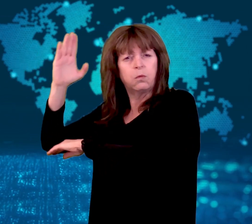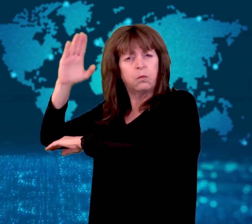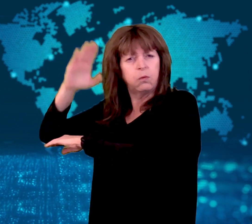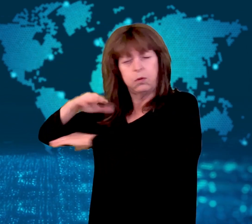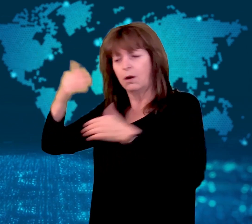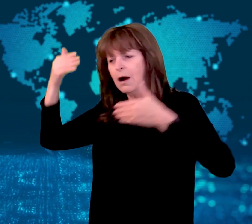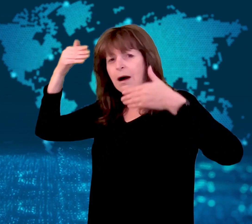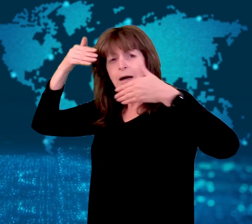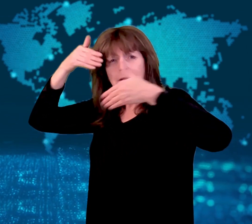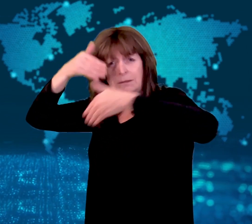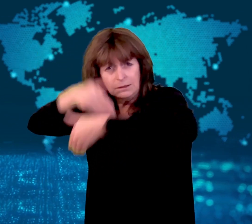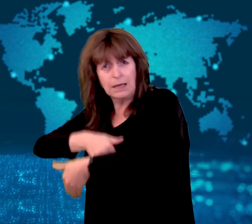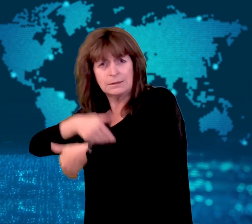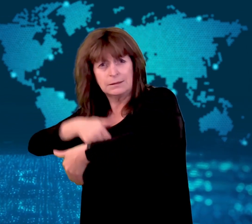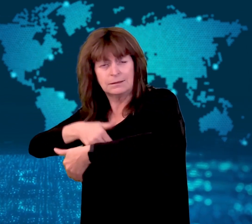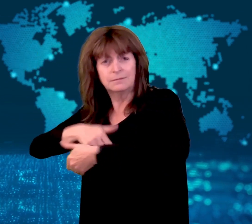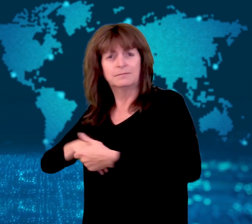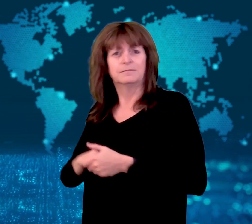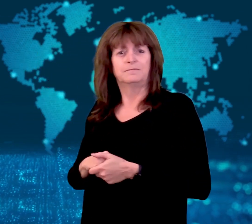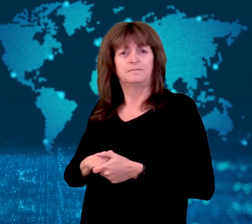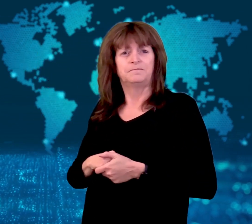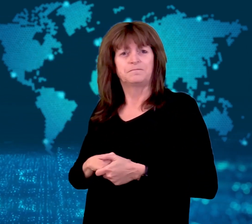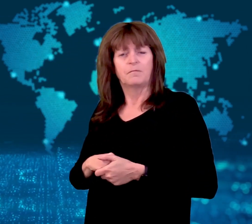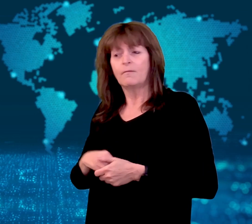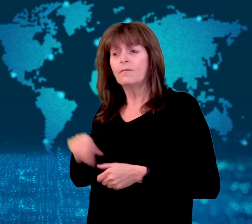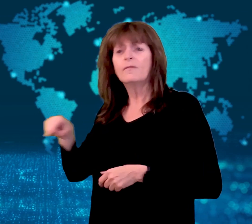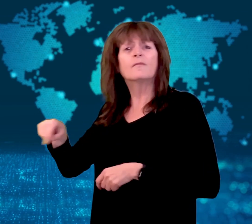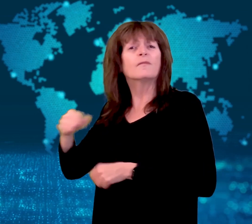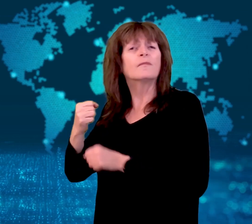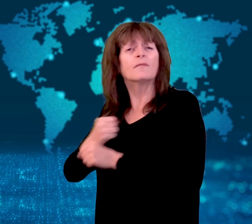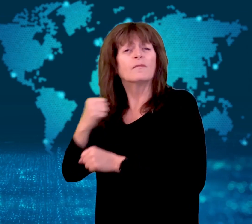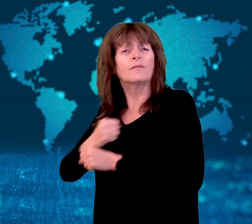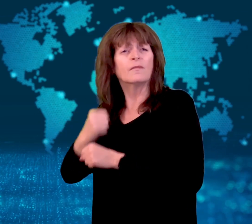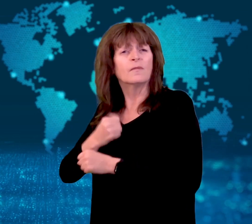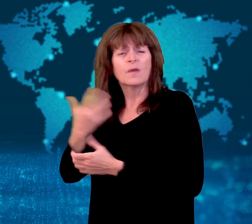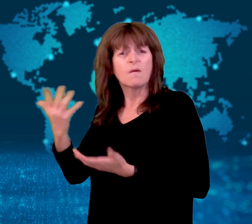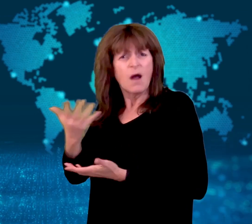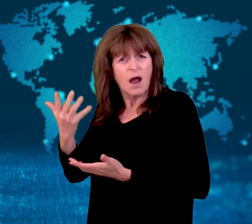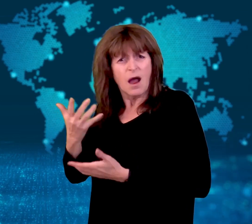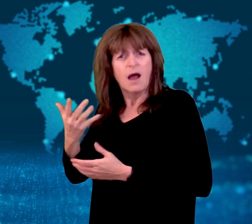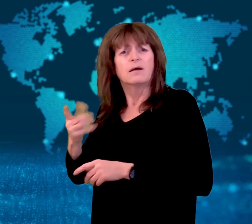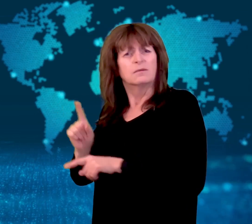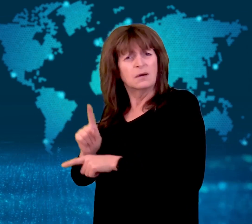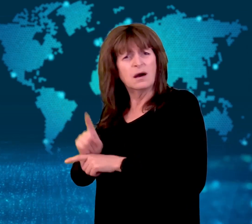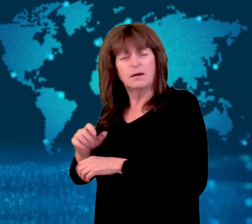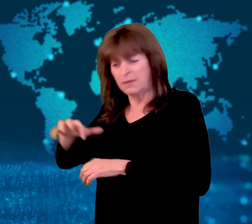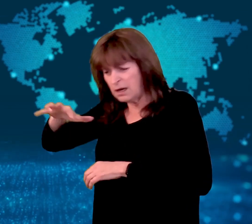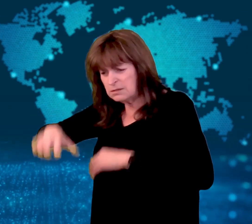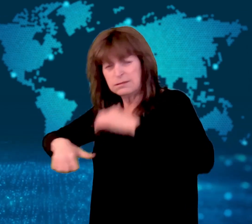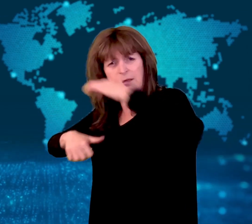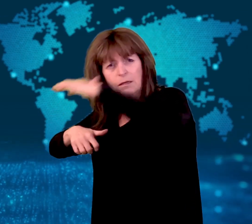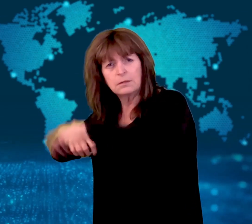and then worked until nighttime.